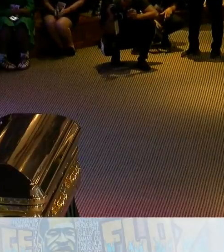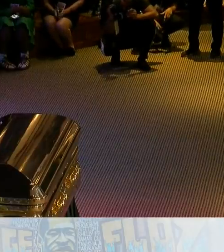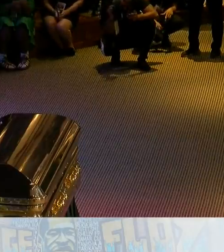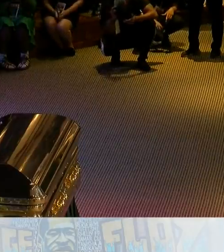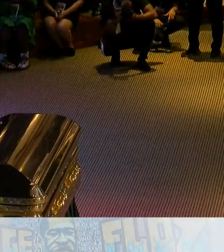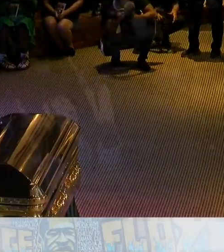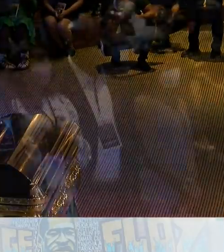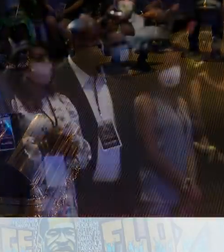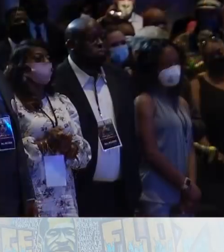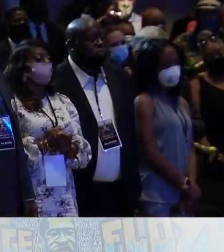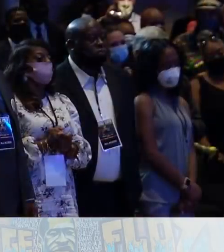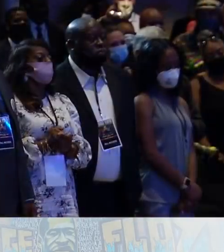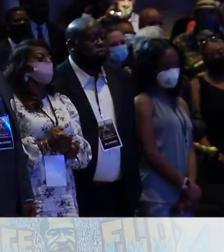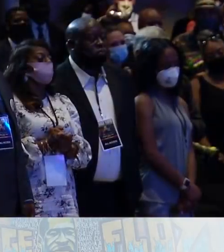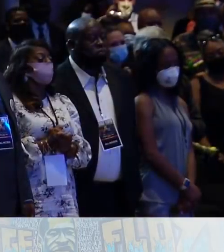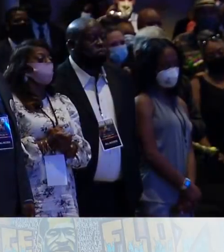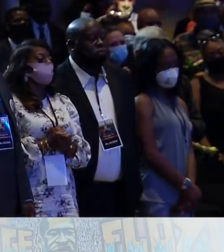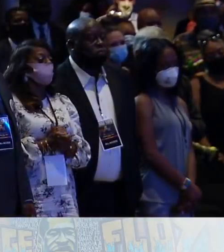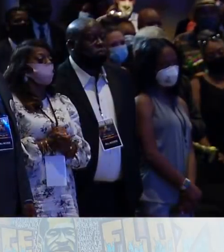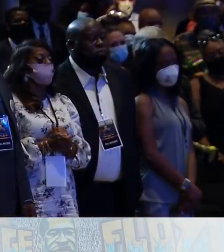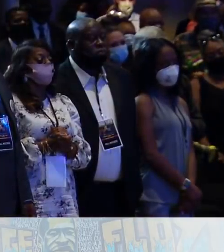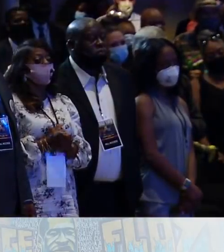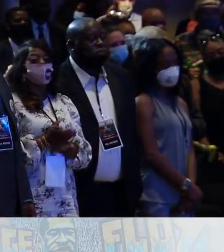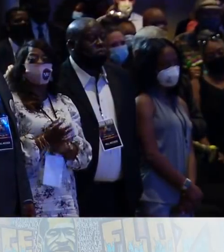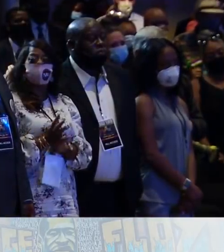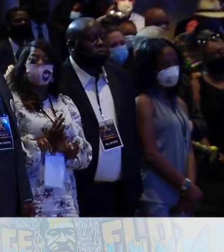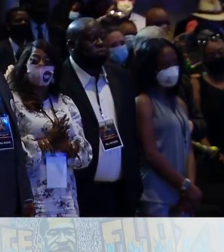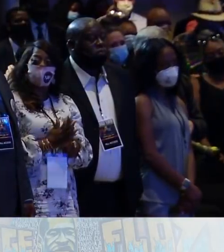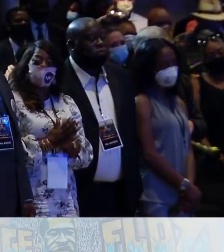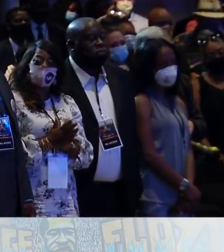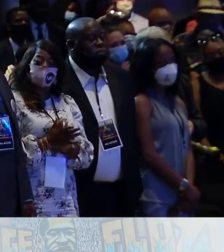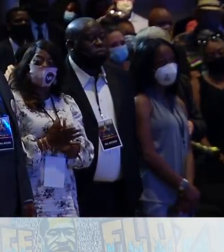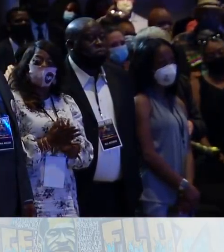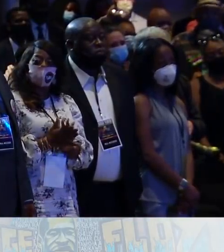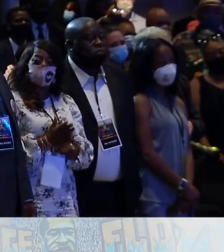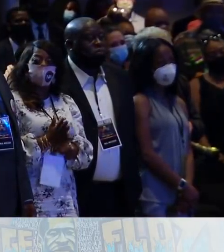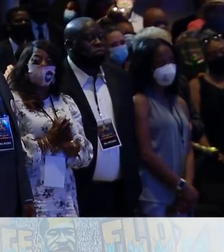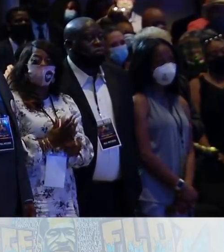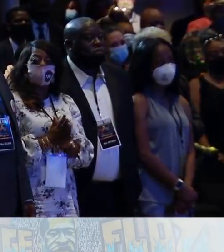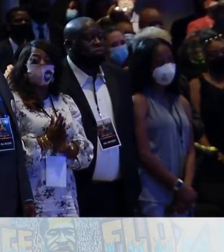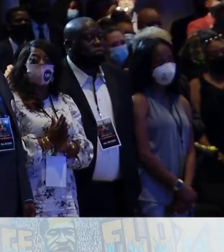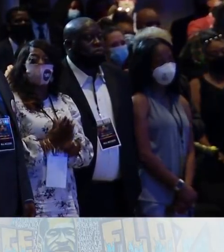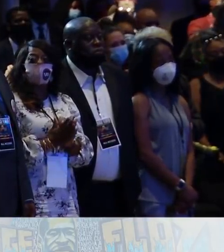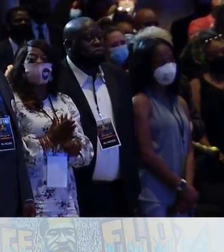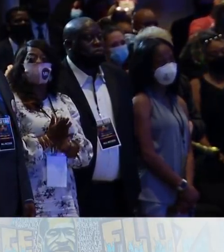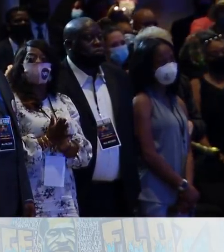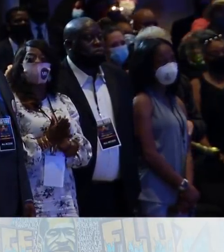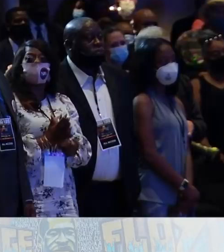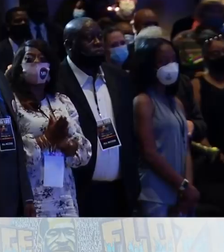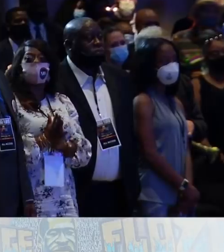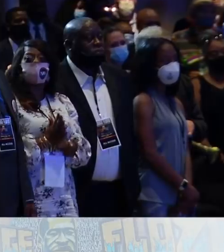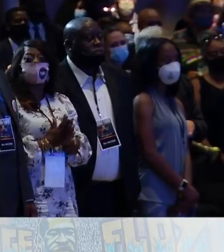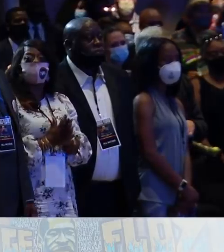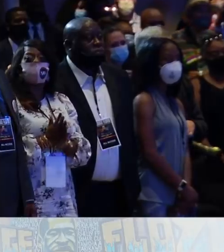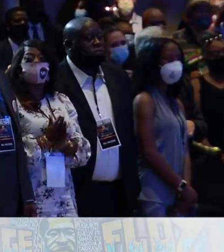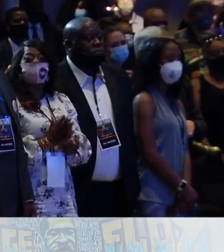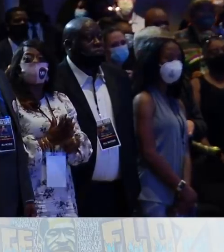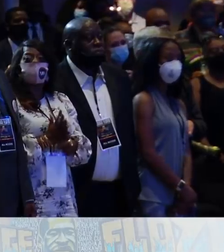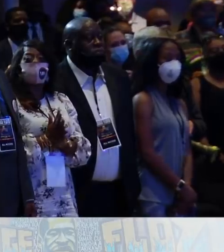OUT BY THE HUNDREDS OF THOUSANDS AND RISKED THEIR OWN HEALTH TO STAND UP.